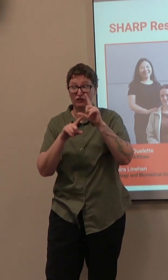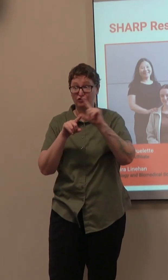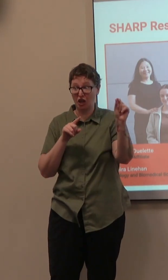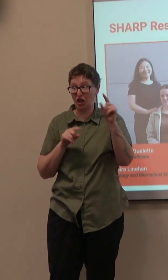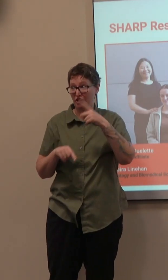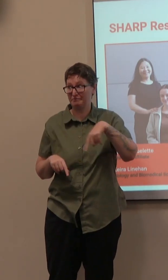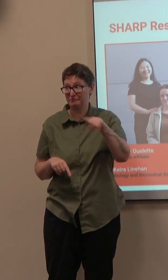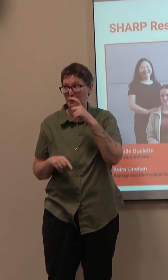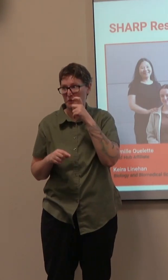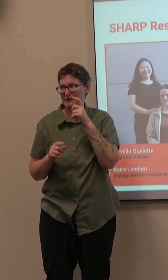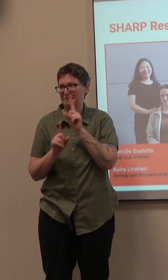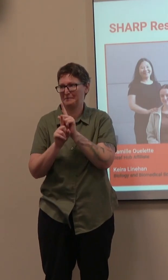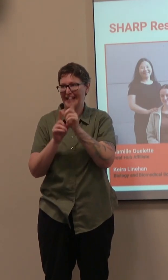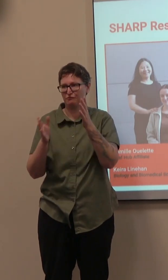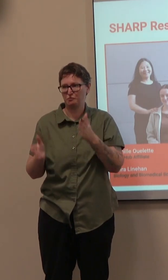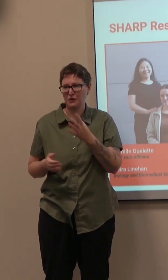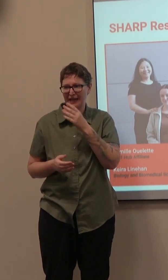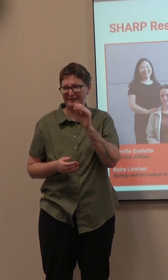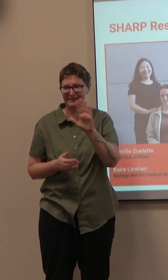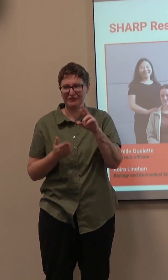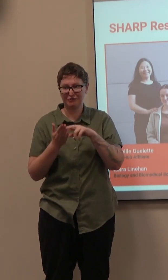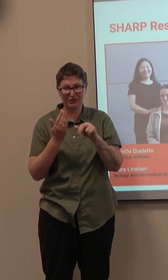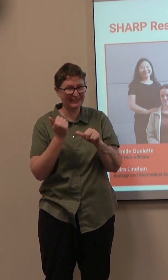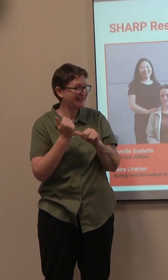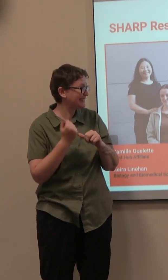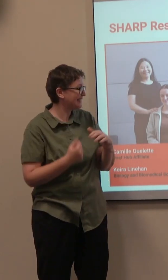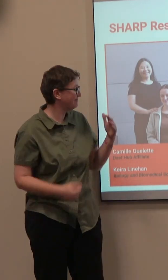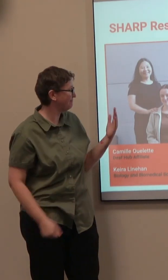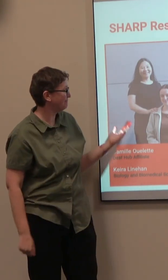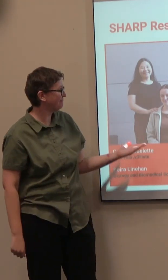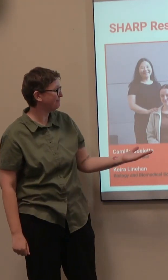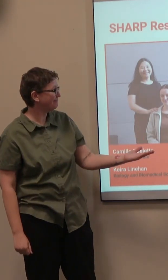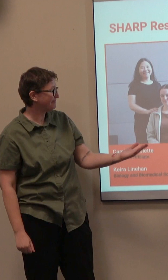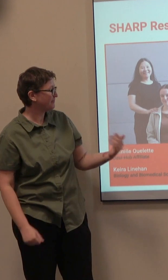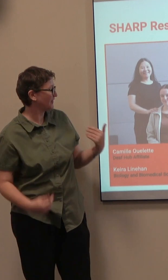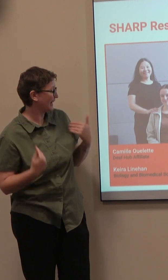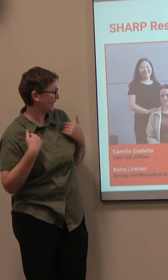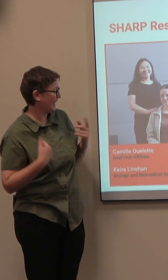Now, these are the SHARP mentors and the SHARP research assistants.